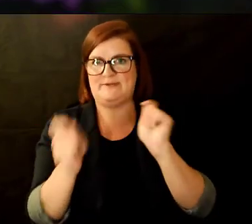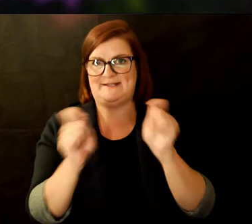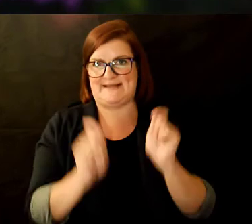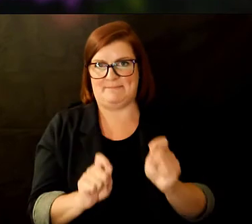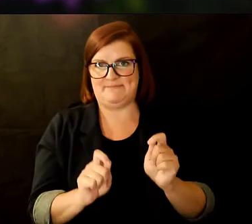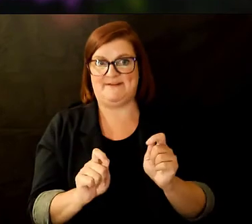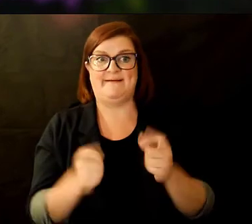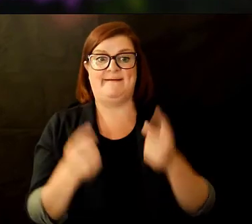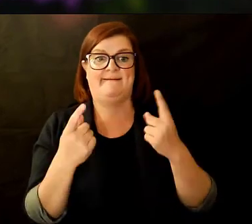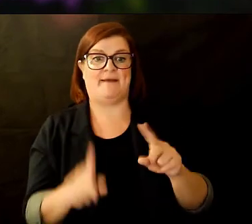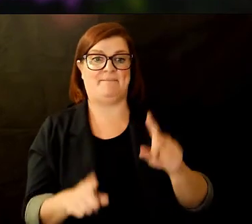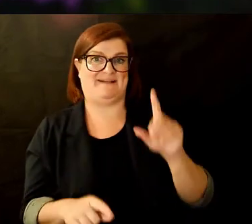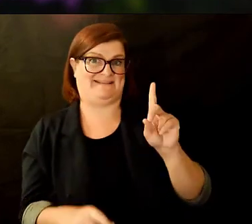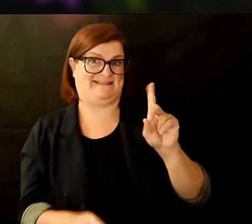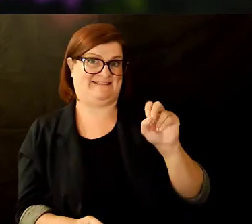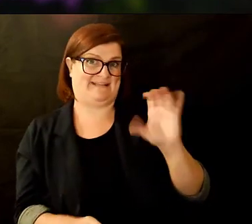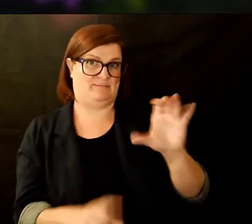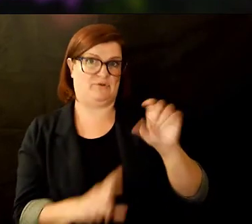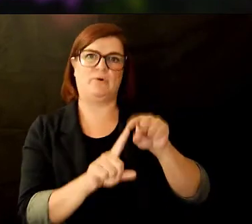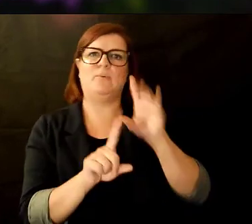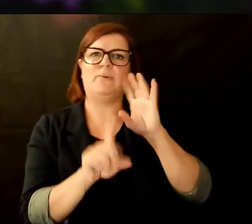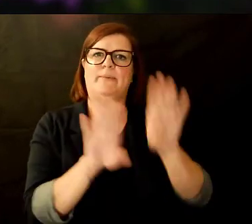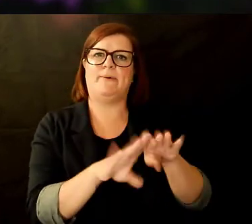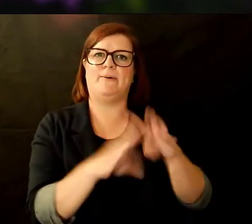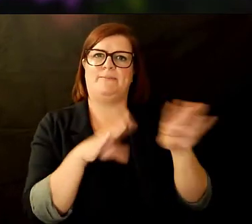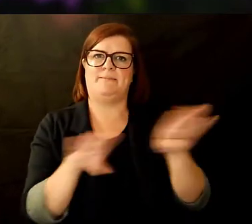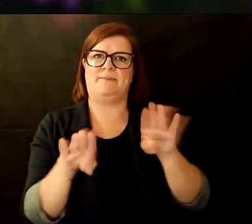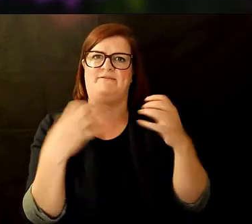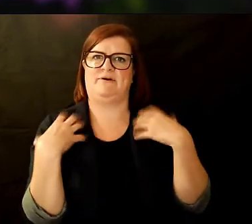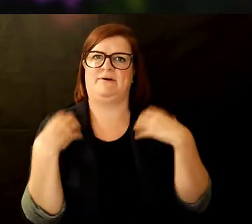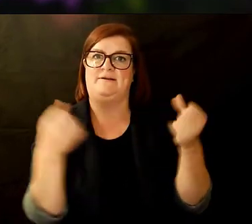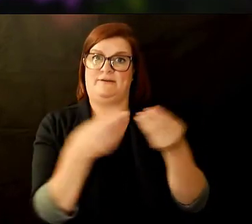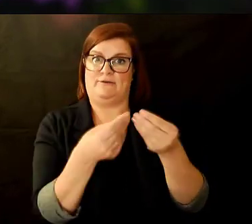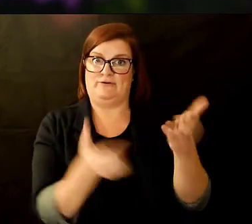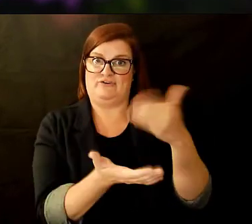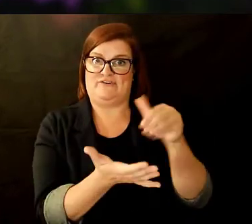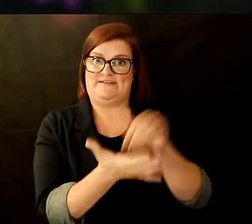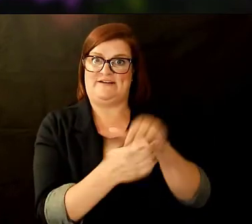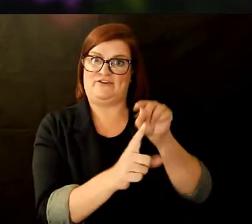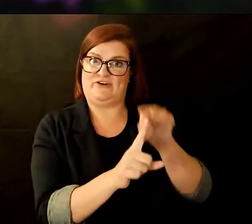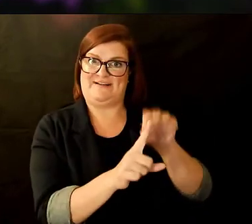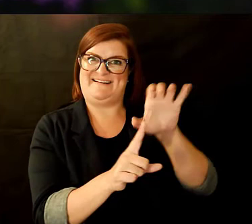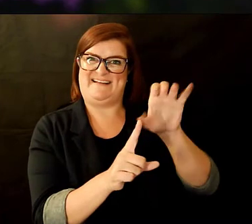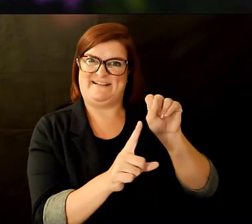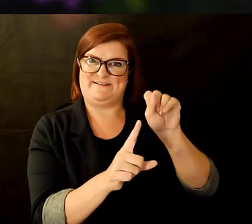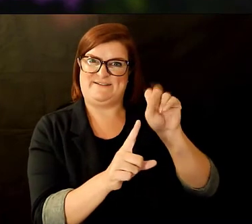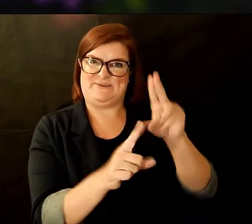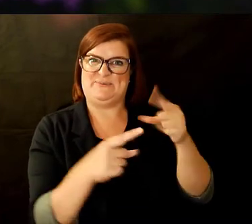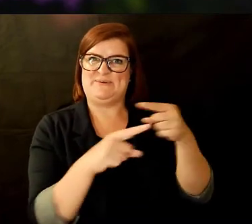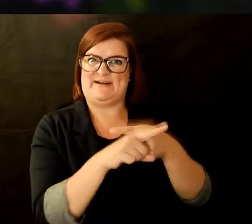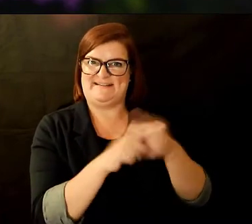In December, we will open the Behavioral Health Solutions Center. That's a crisis stabilization unit